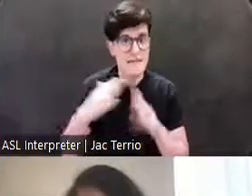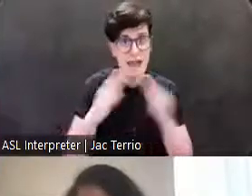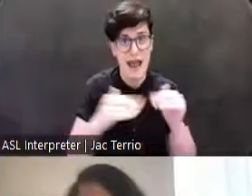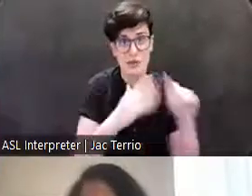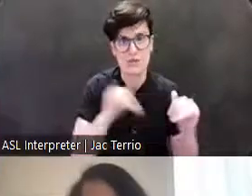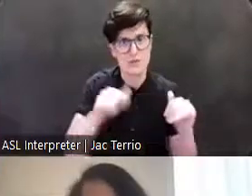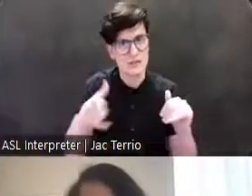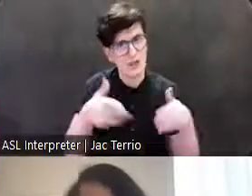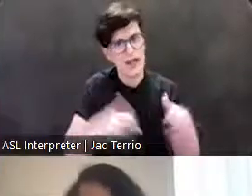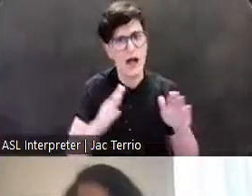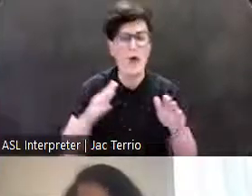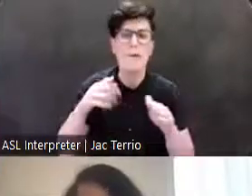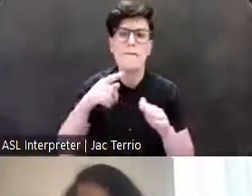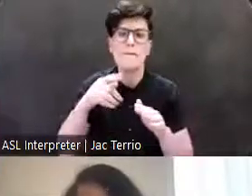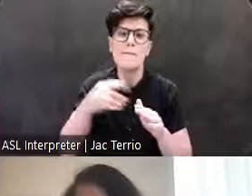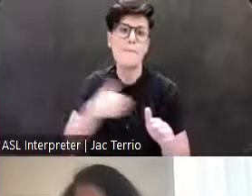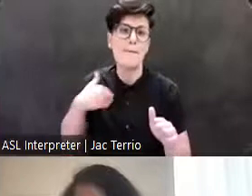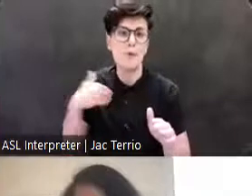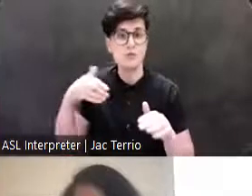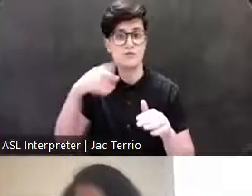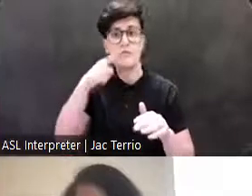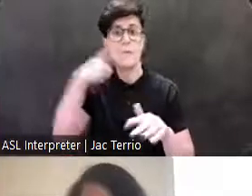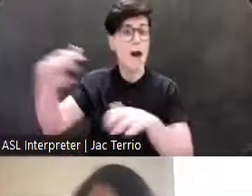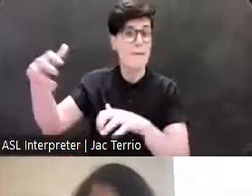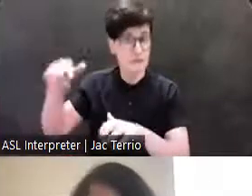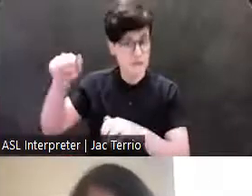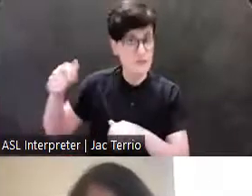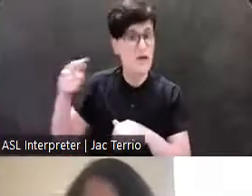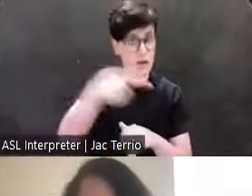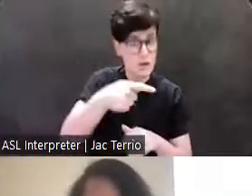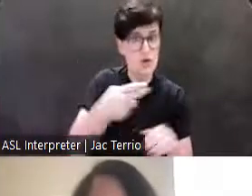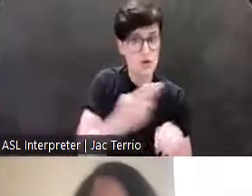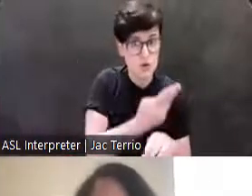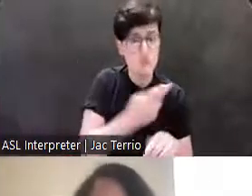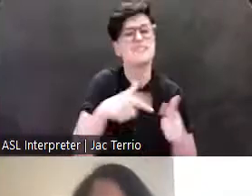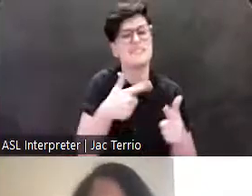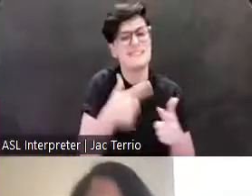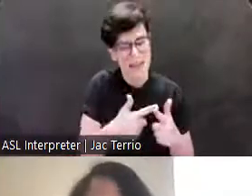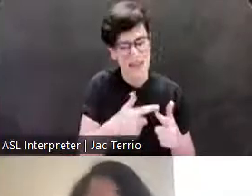use, then the private clubs are not exempted.